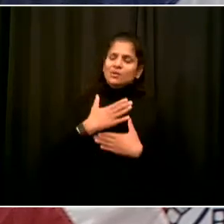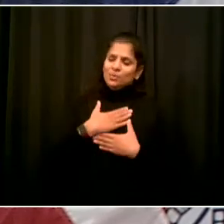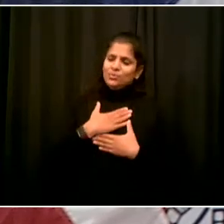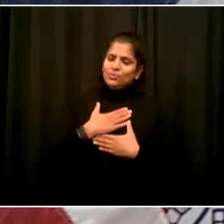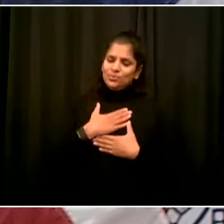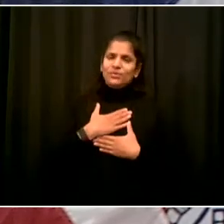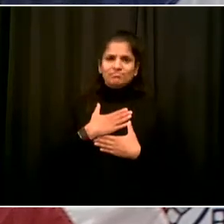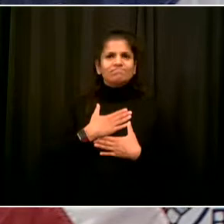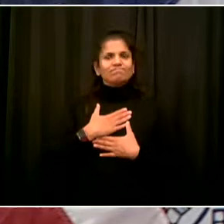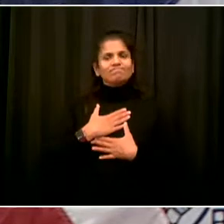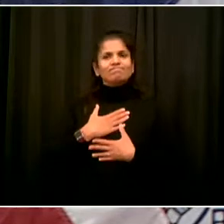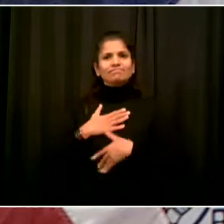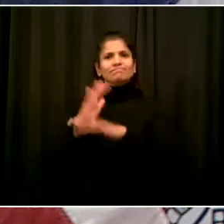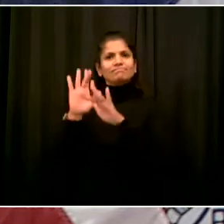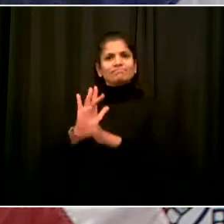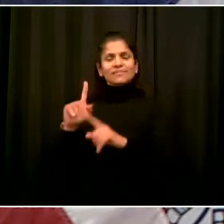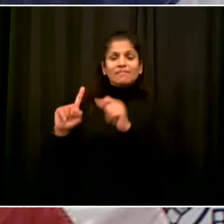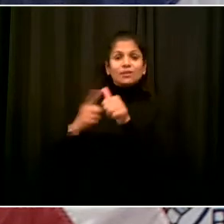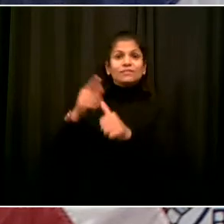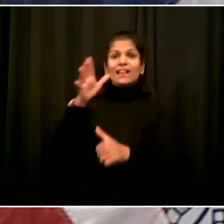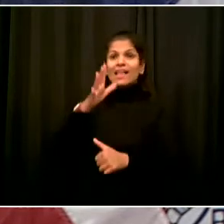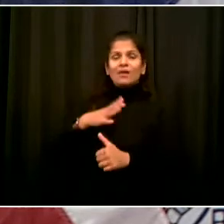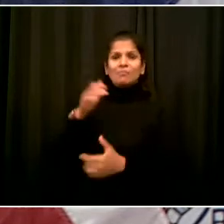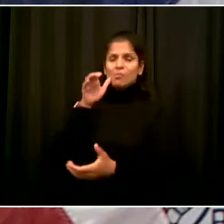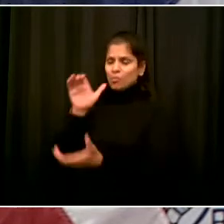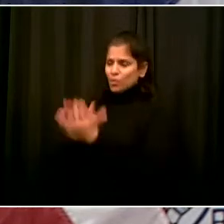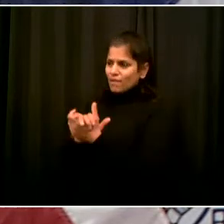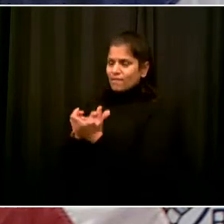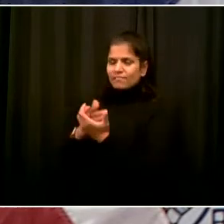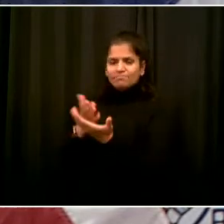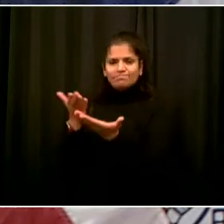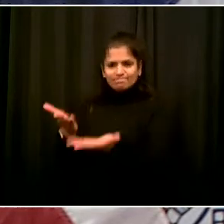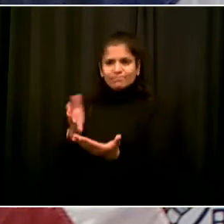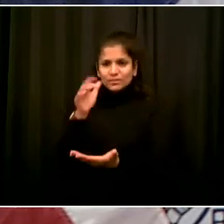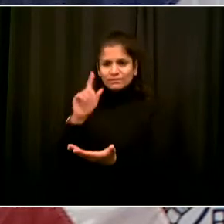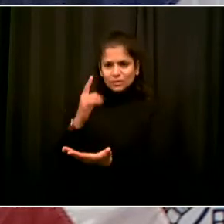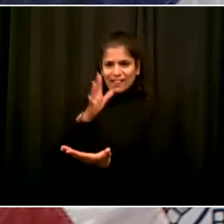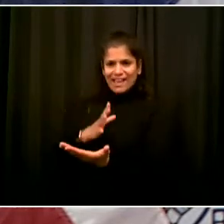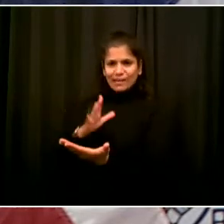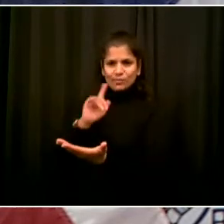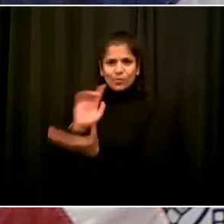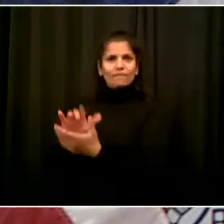THE PASSING OF